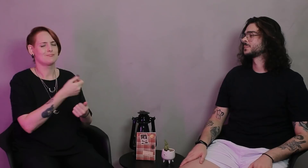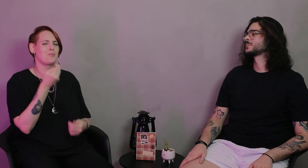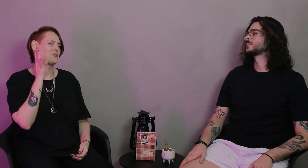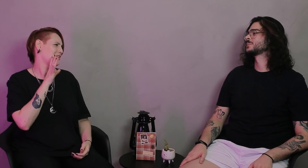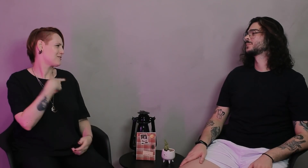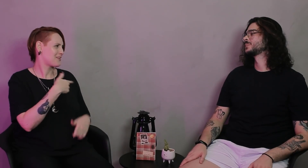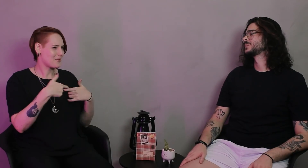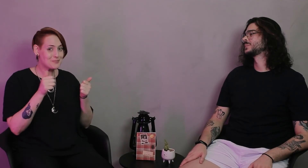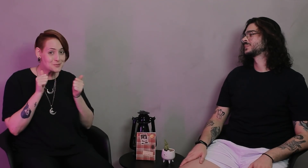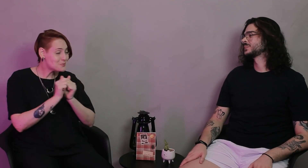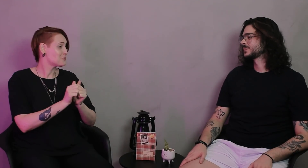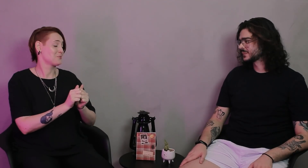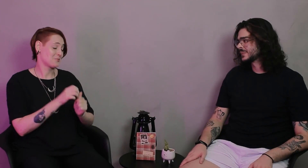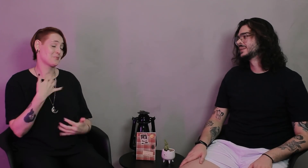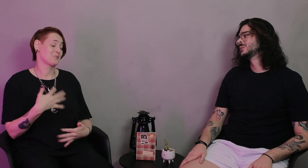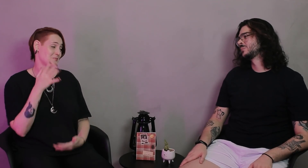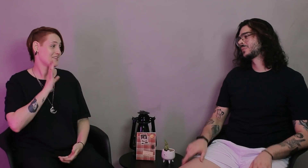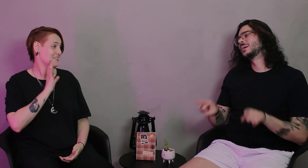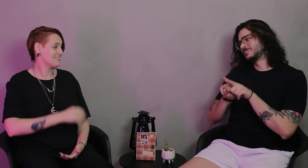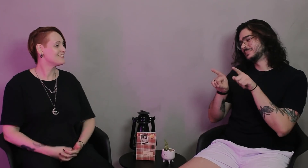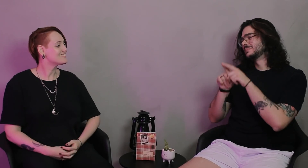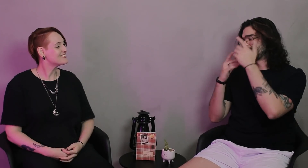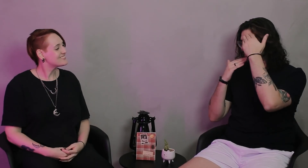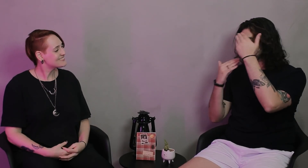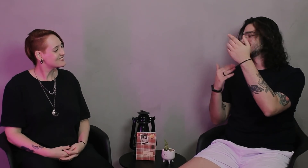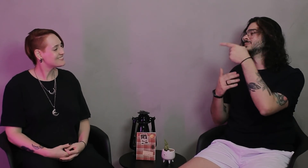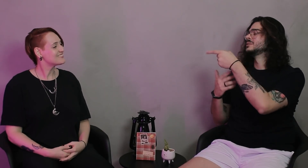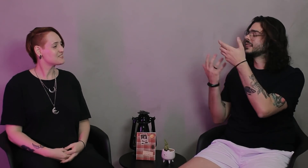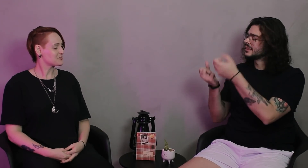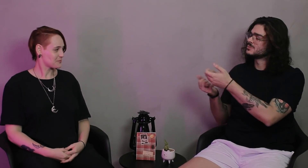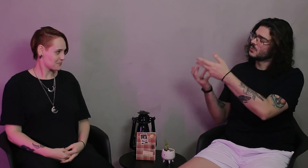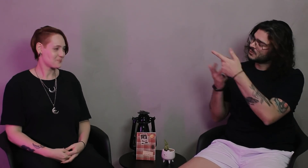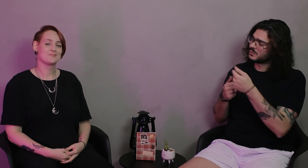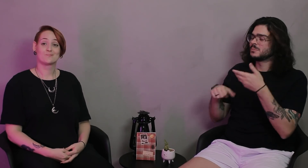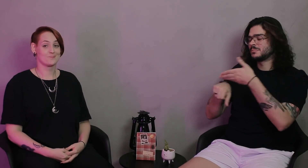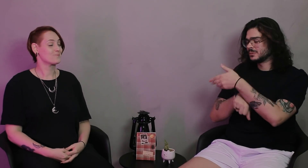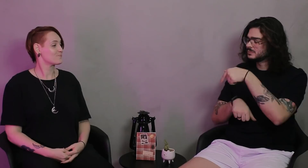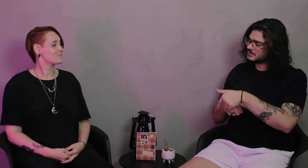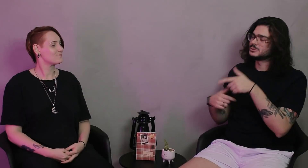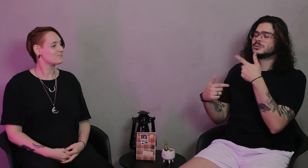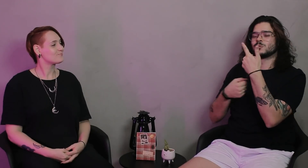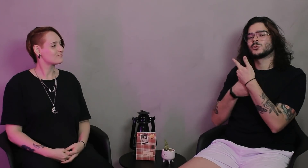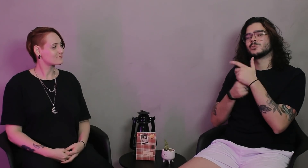It was really cool to make this video together! I thank you for accepting!